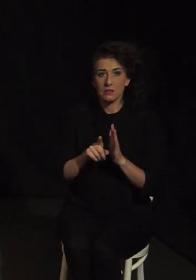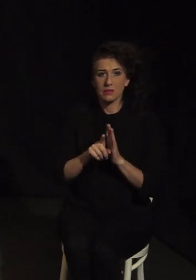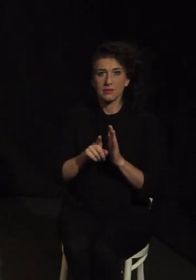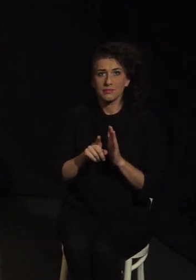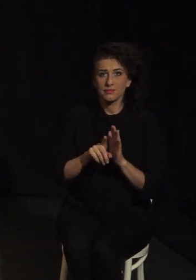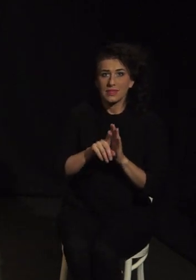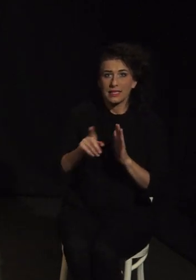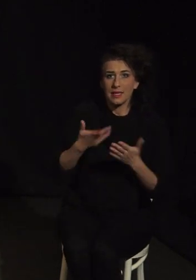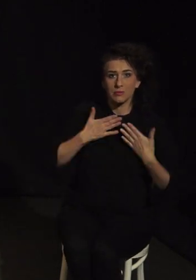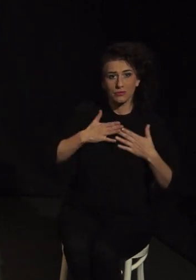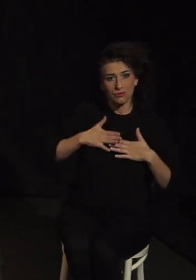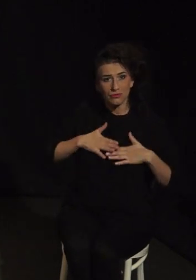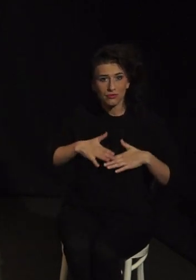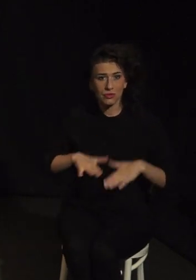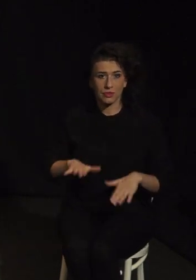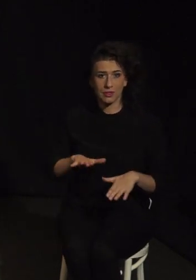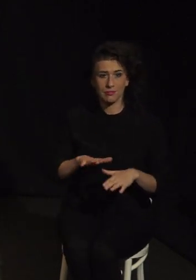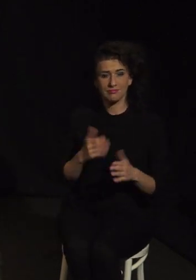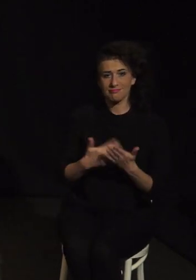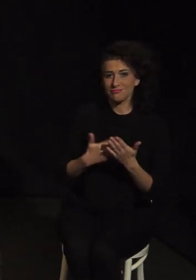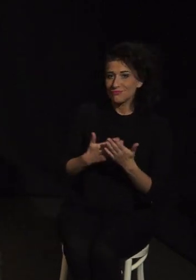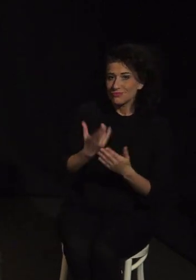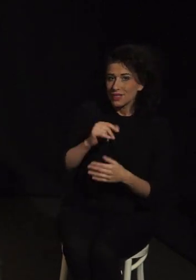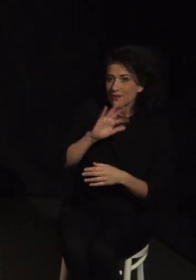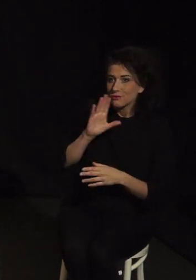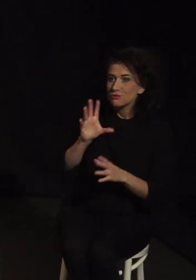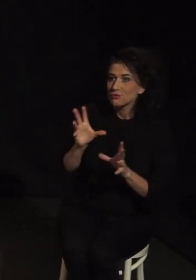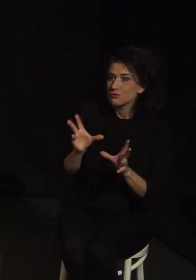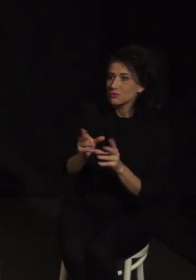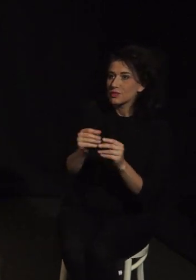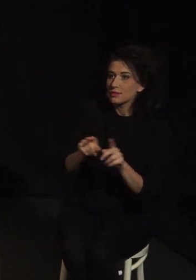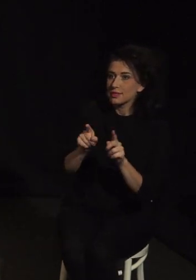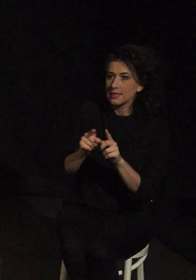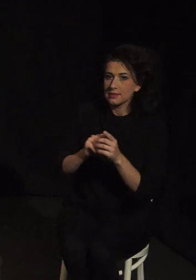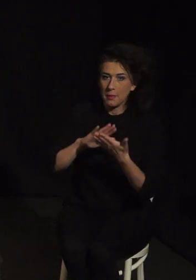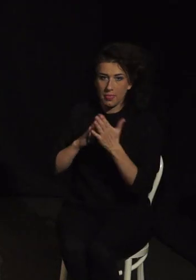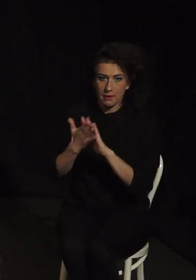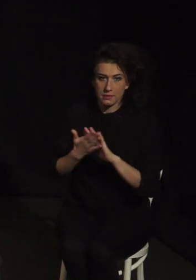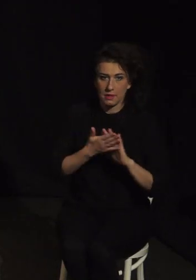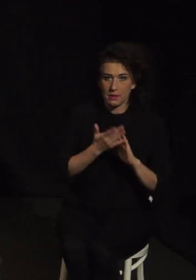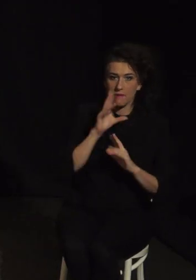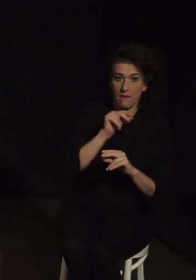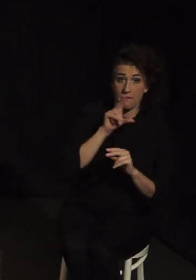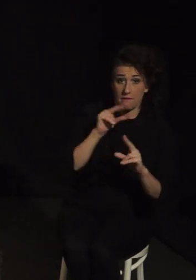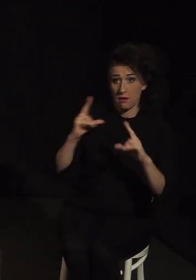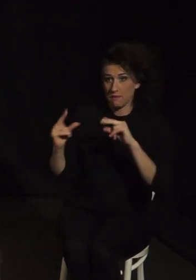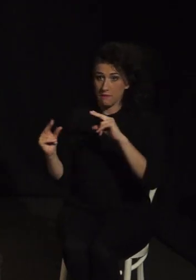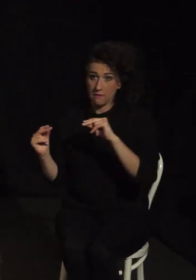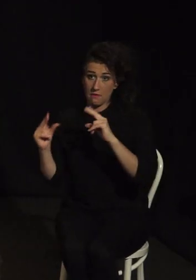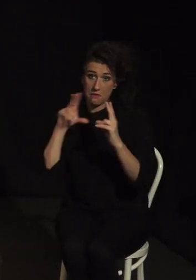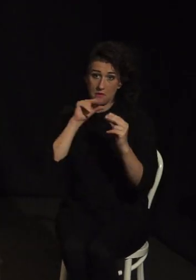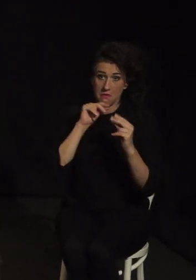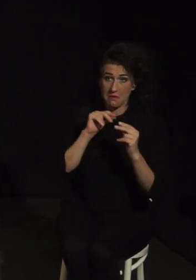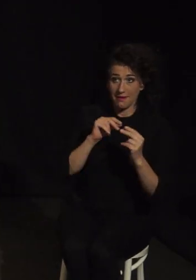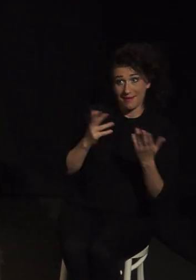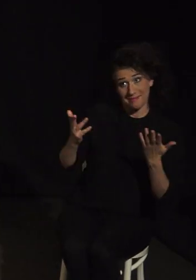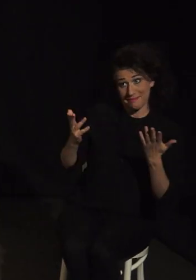because we will not all suddenly start reciting "Pan Tadeusz." Or maybe we will...